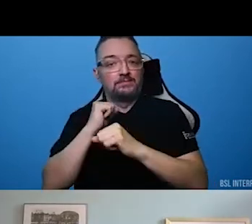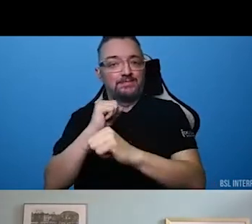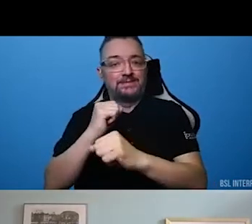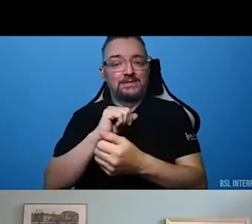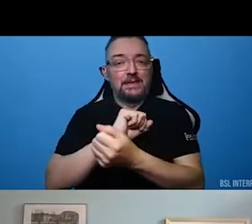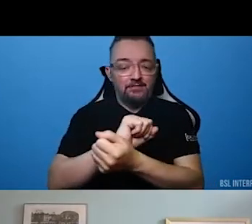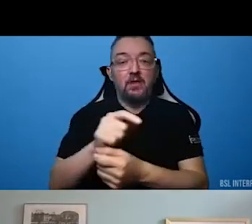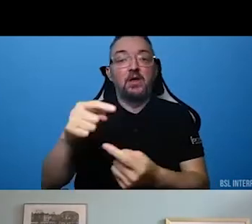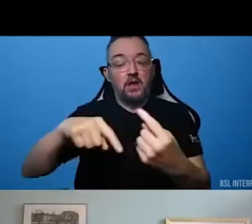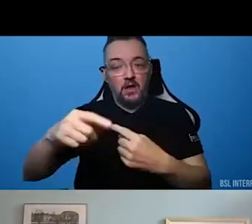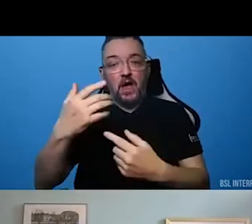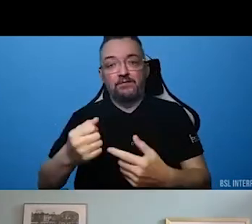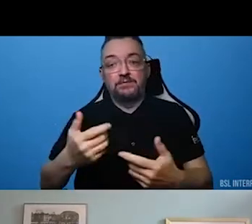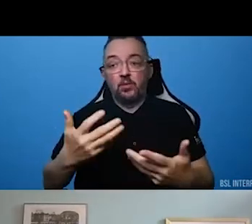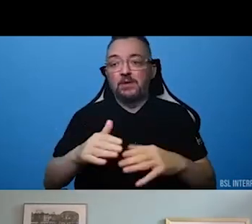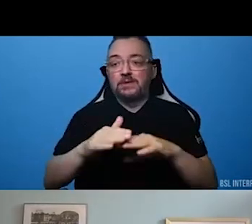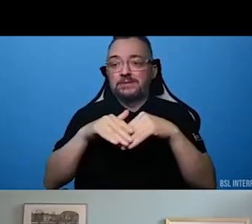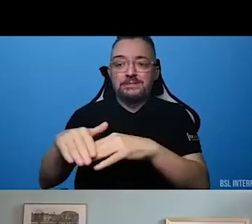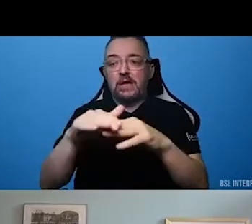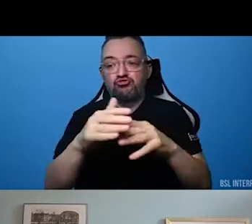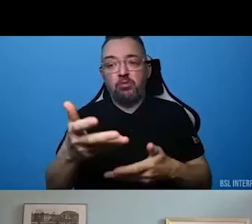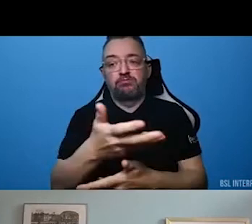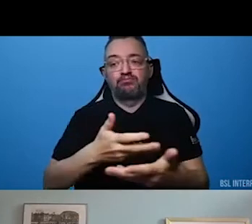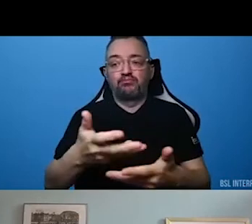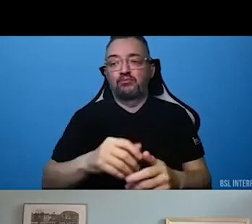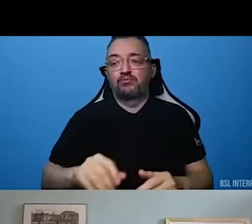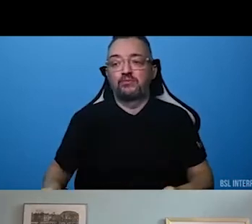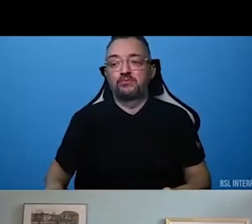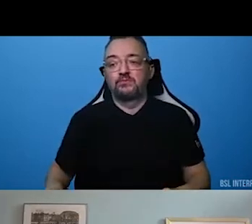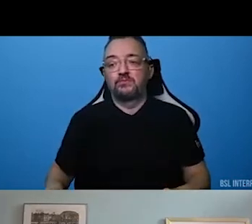a national consultation. And I'll try and get a link into that for you in the chat.